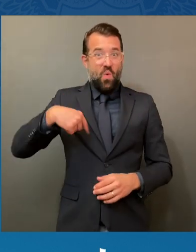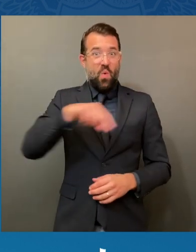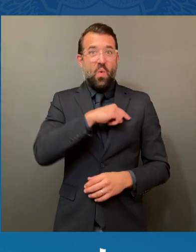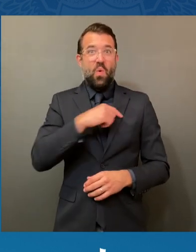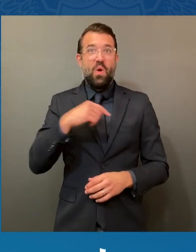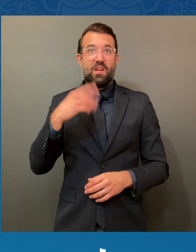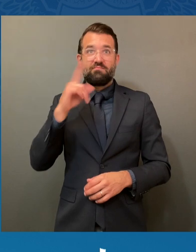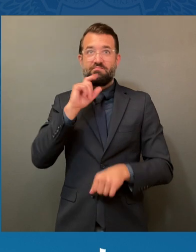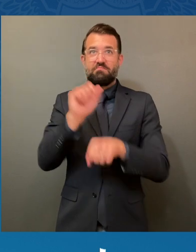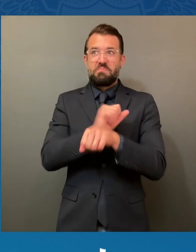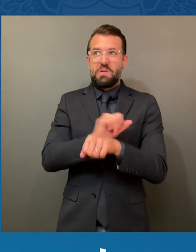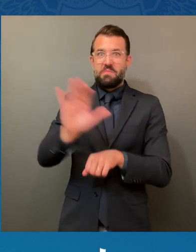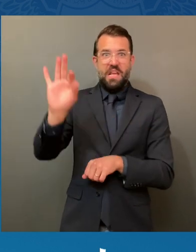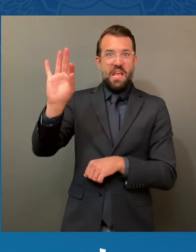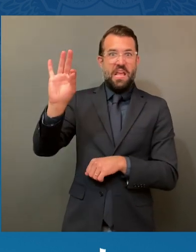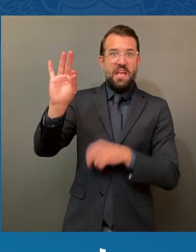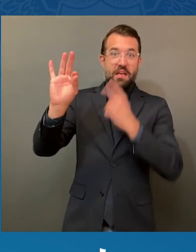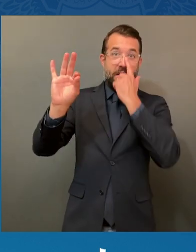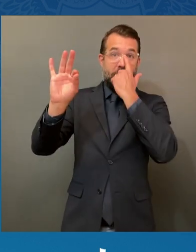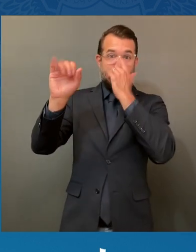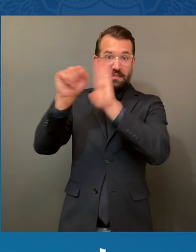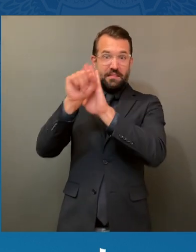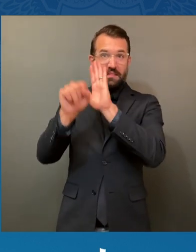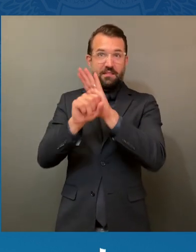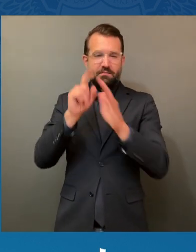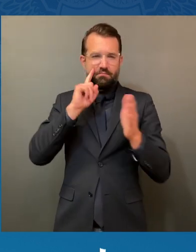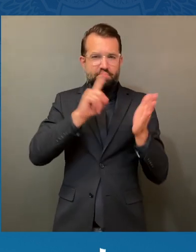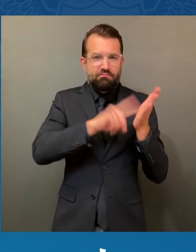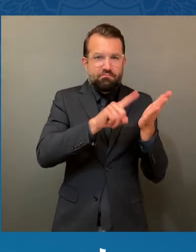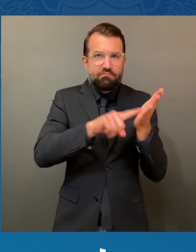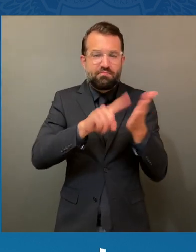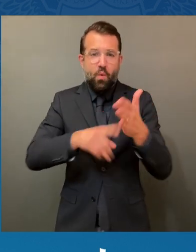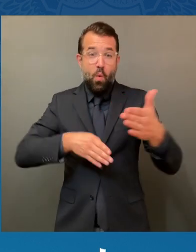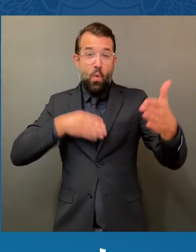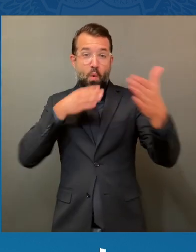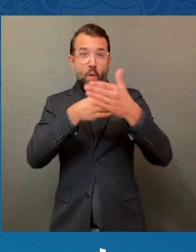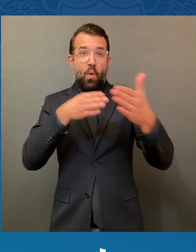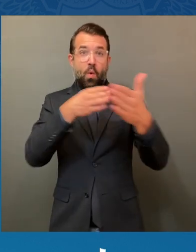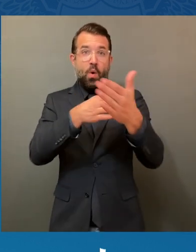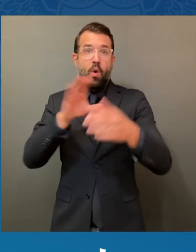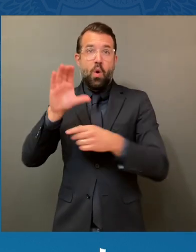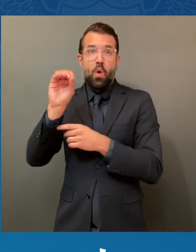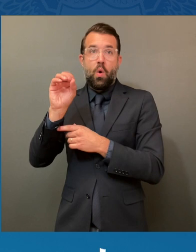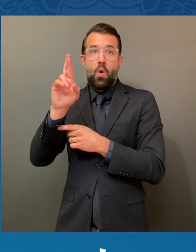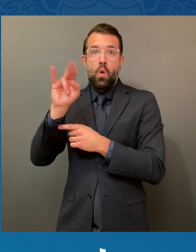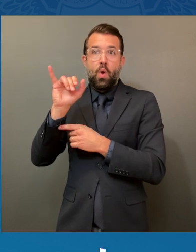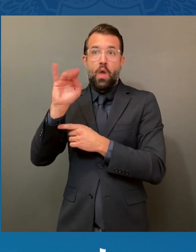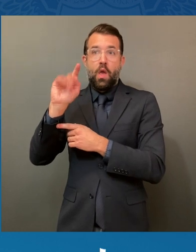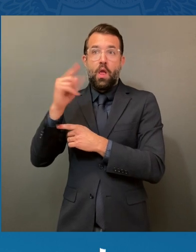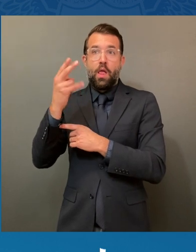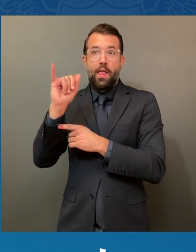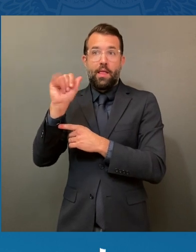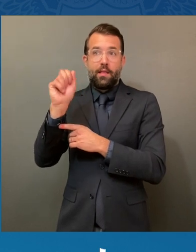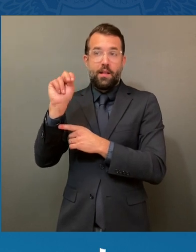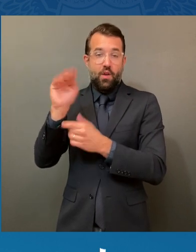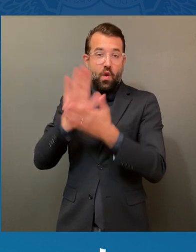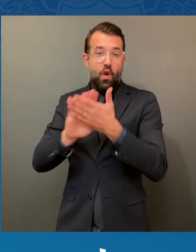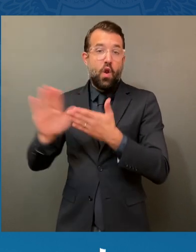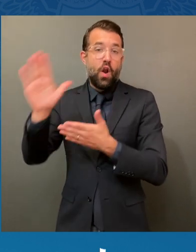to investigate and successfully sue Corinthian Colleges, which was preying on students who were simply looking to build a better life.